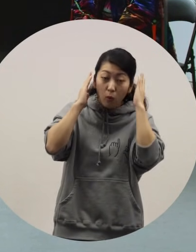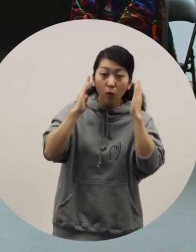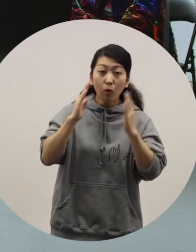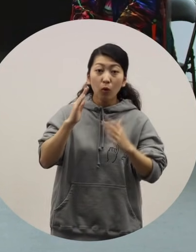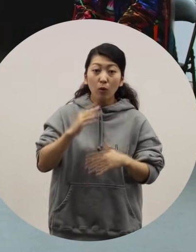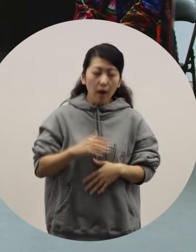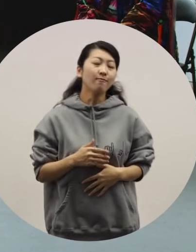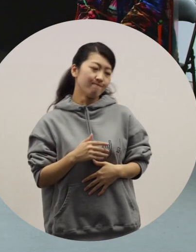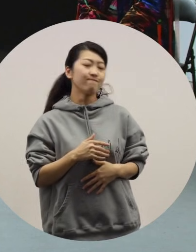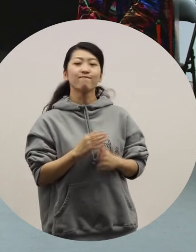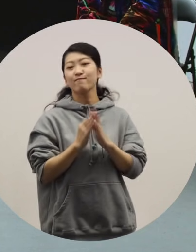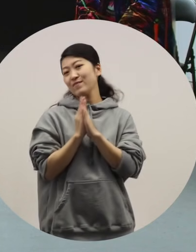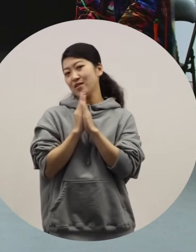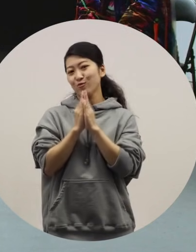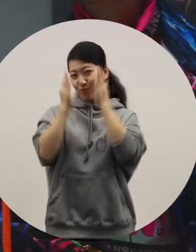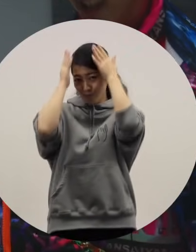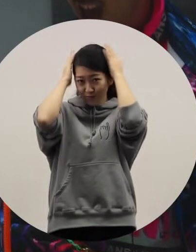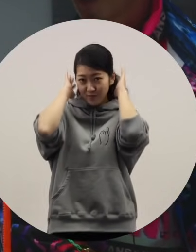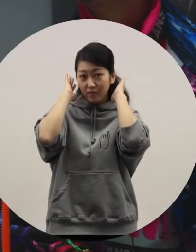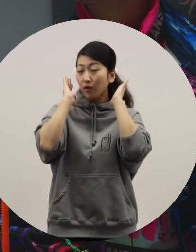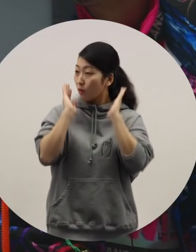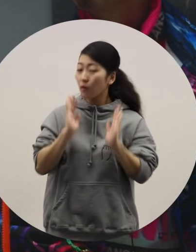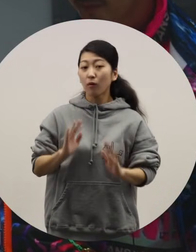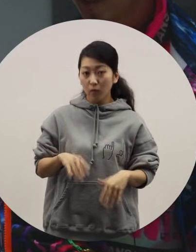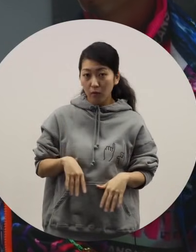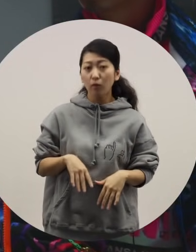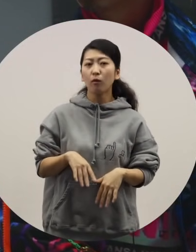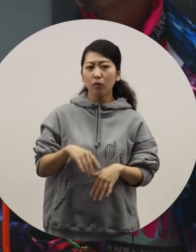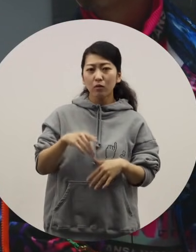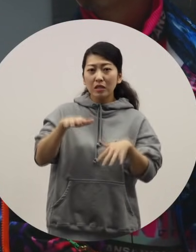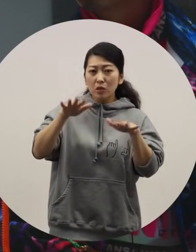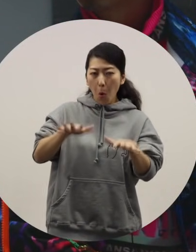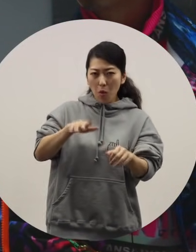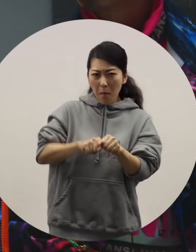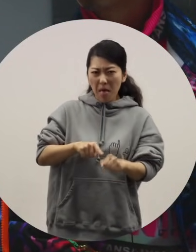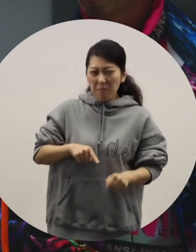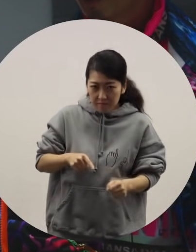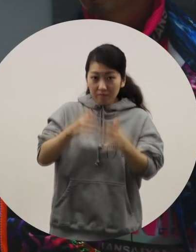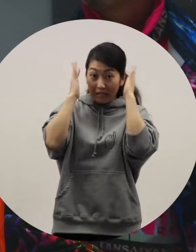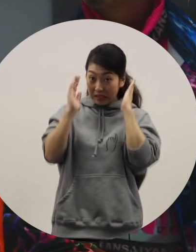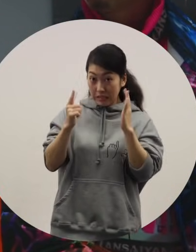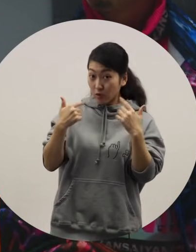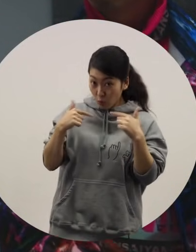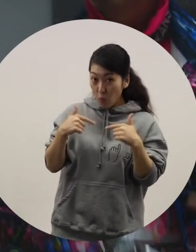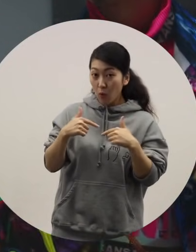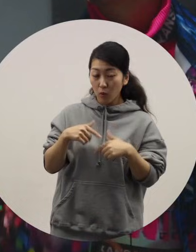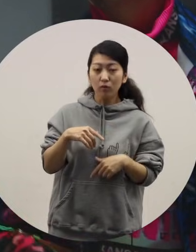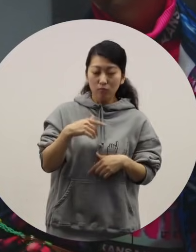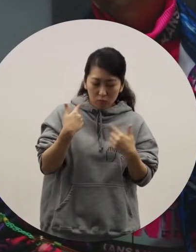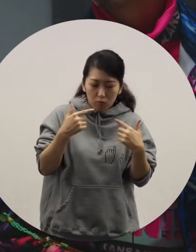[GenGen] This is my normal hair color. -[Kenmochi] Is that true? I'm surprised. I thought you must have changed it for today. [GenGen] I just like pink.